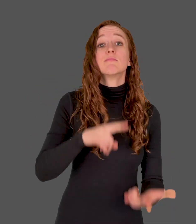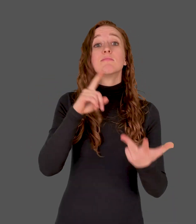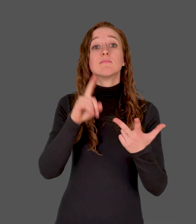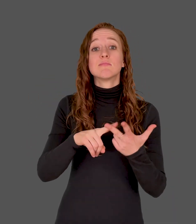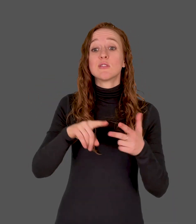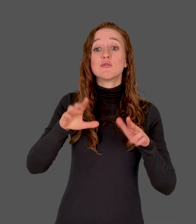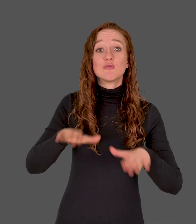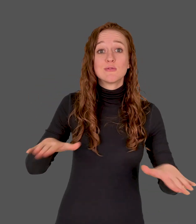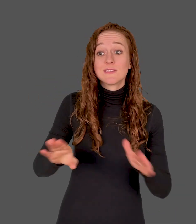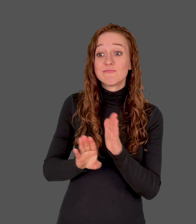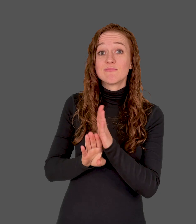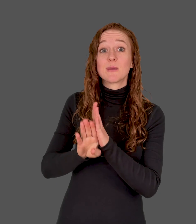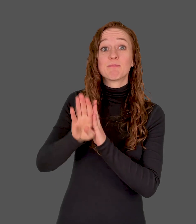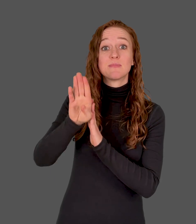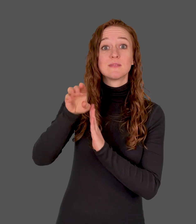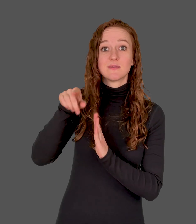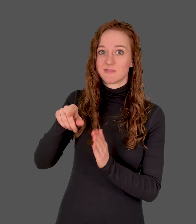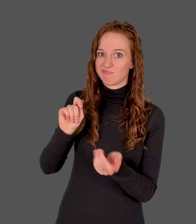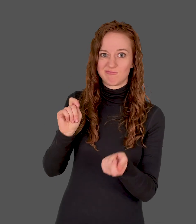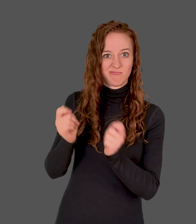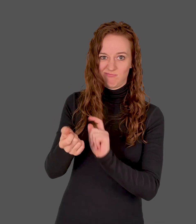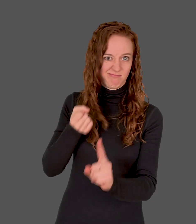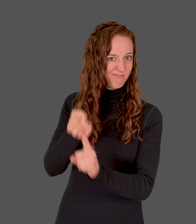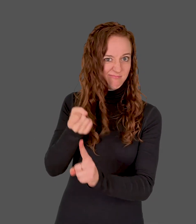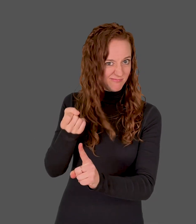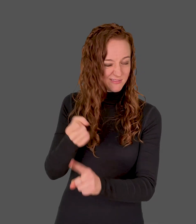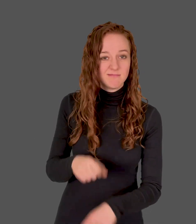developmental changes in children,